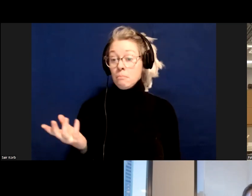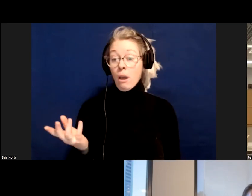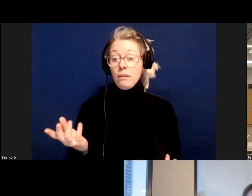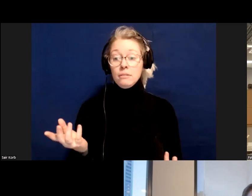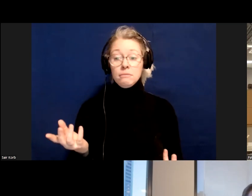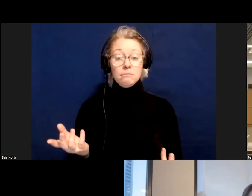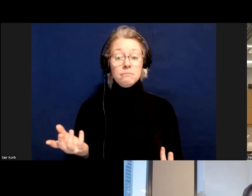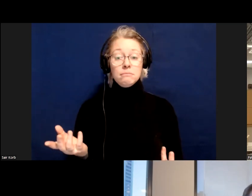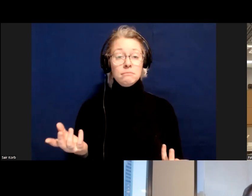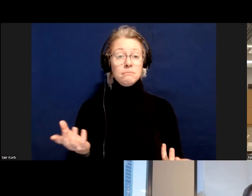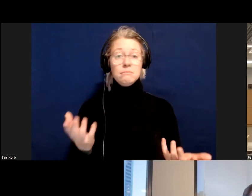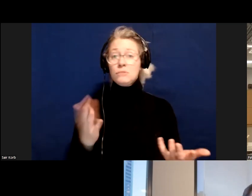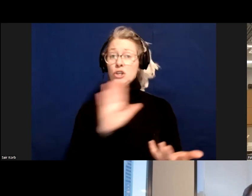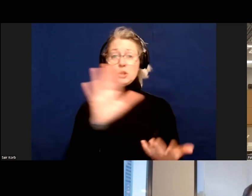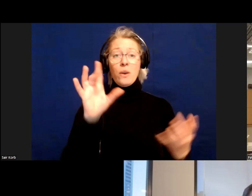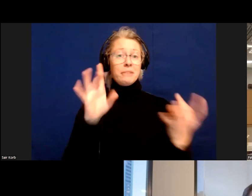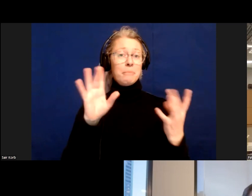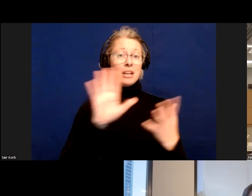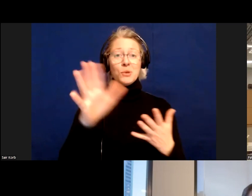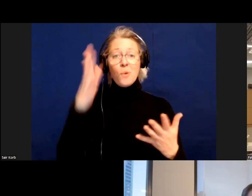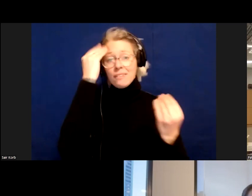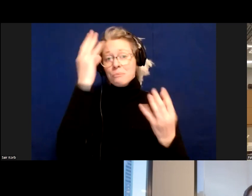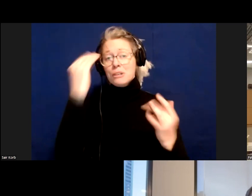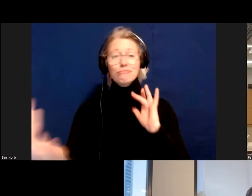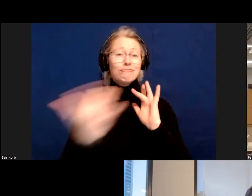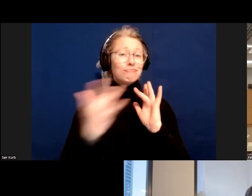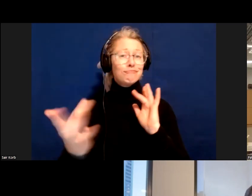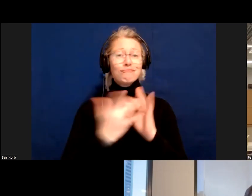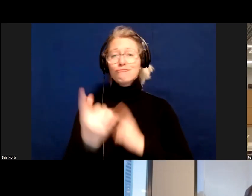we love hearing from you, we're always happy to answer questions and have great conversations